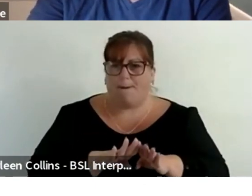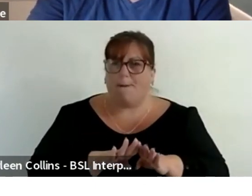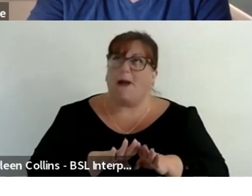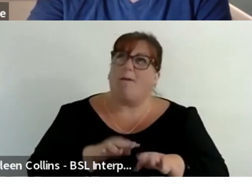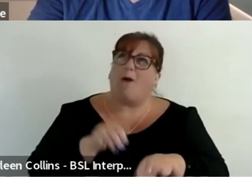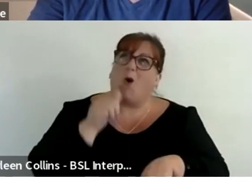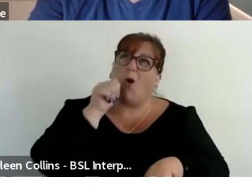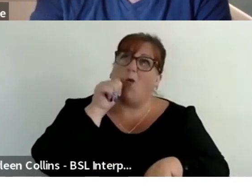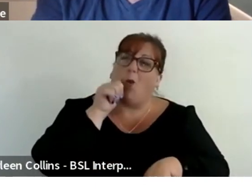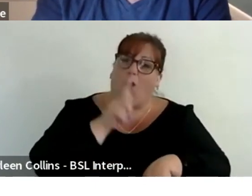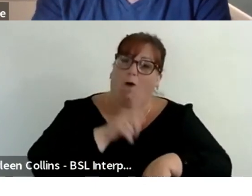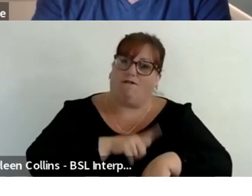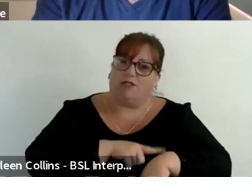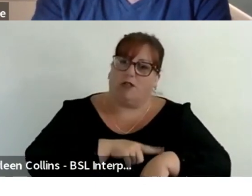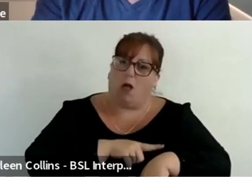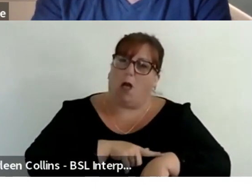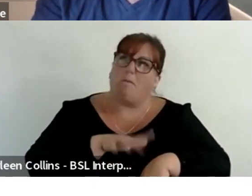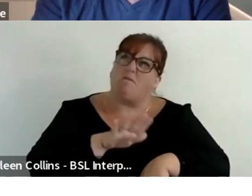We have only got about 15 minutes left.